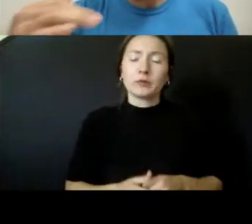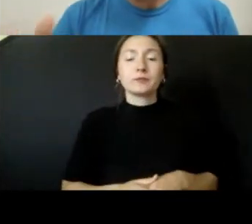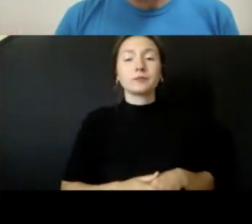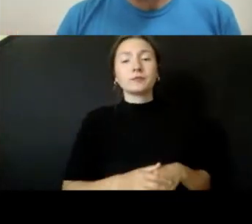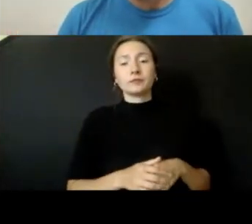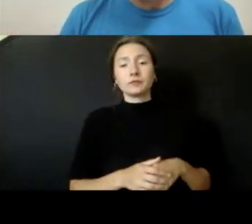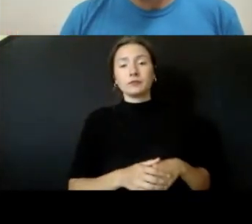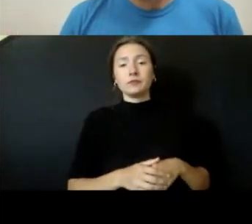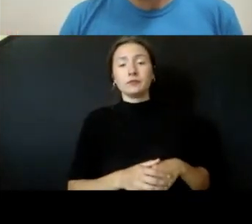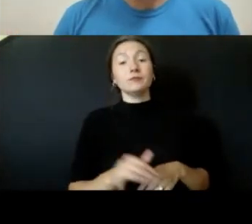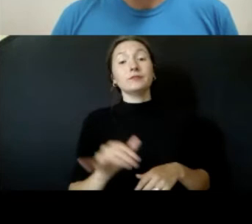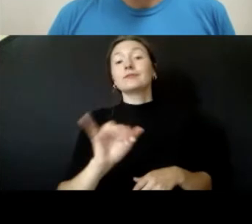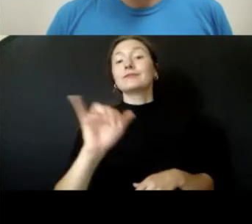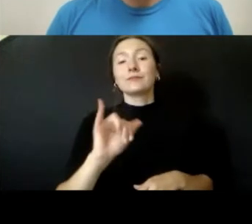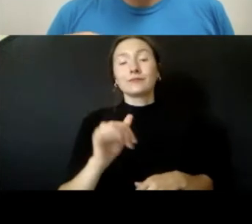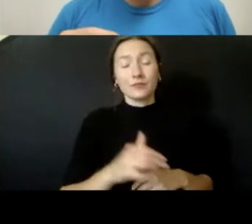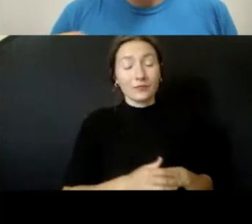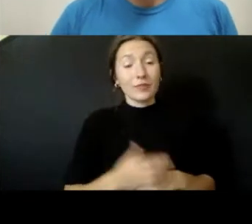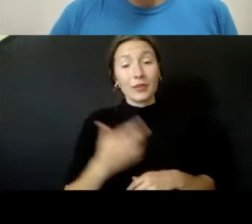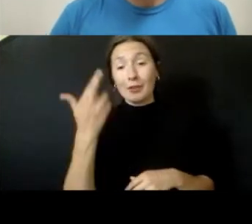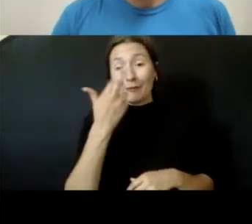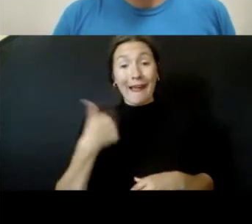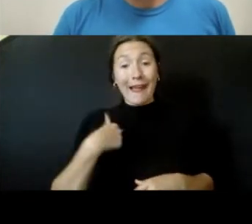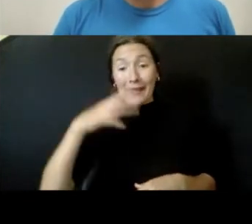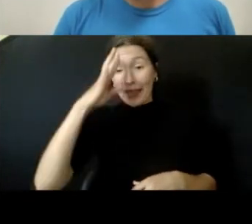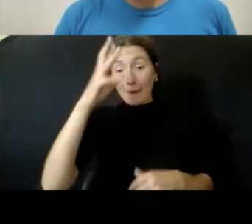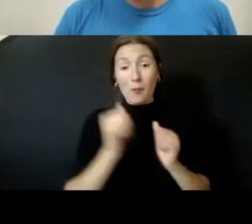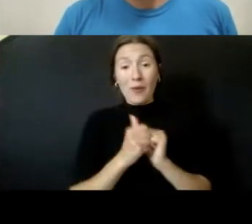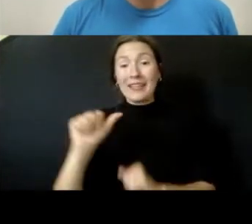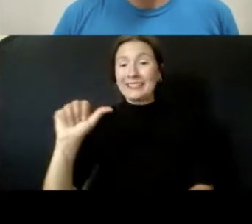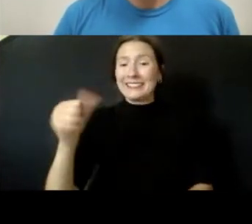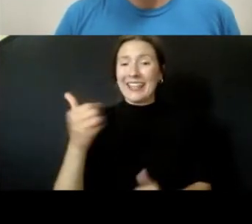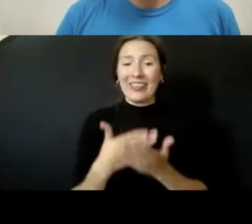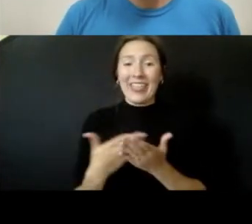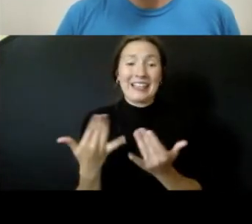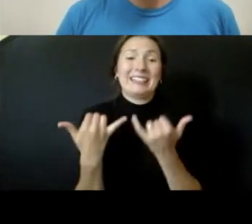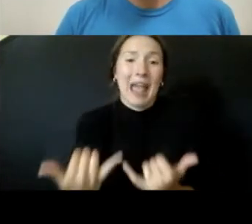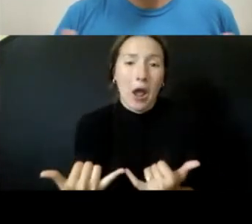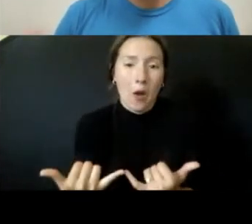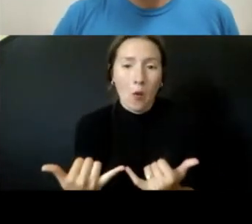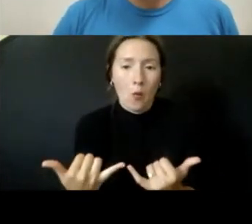you're busy and you're working on projects that have deadlines and budgets and things like that